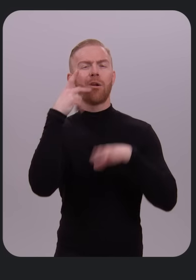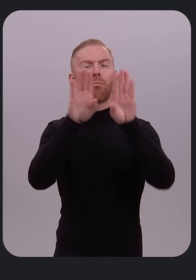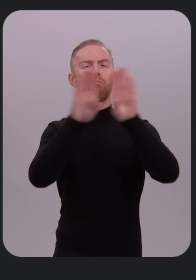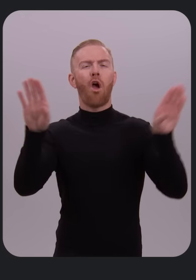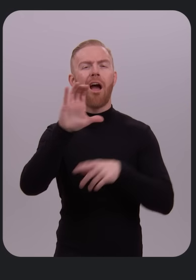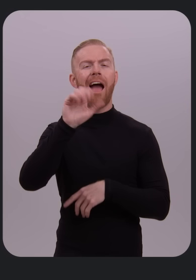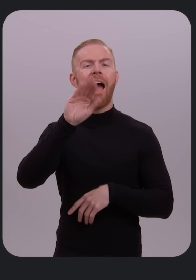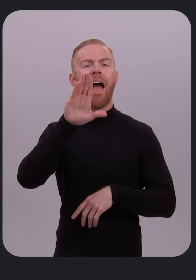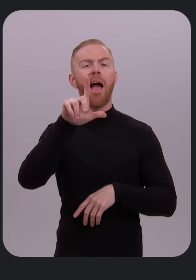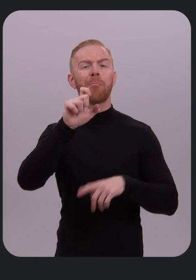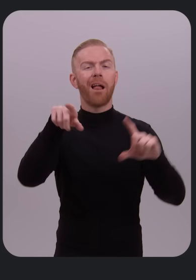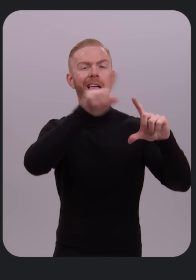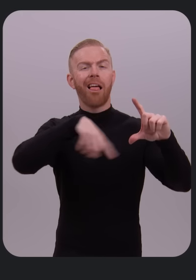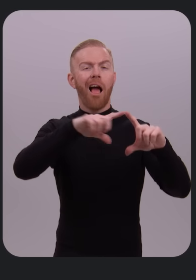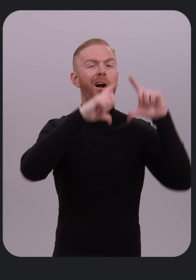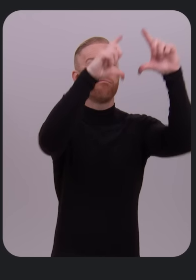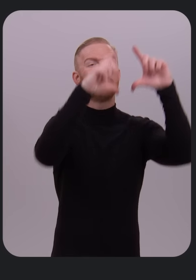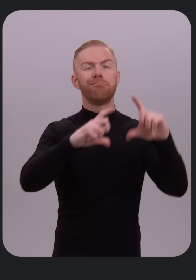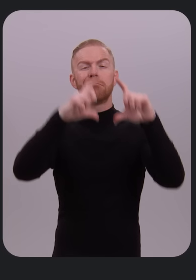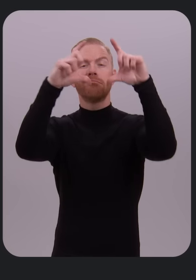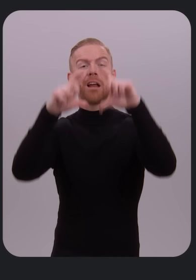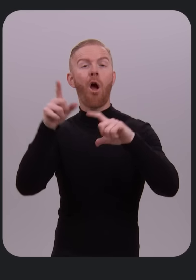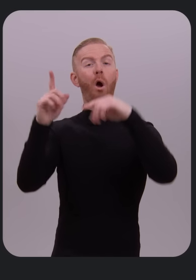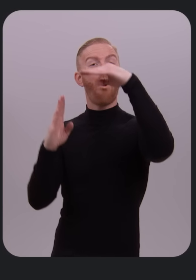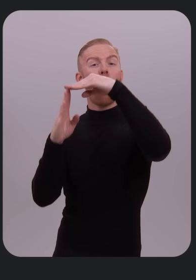and what look like mic stands towards the top right in the video.